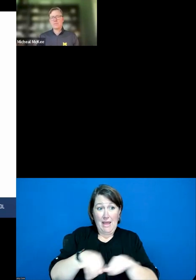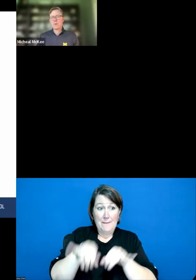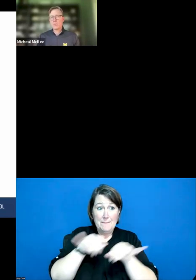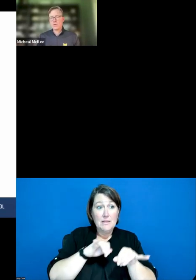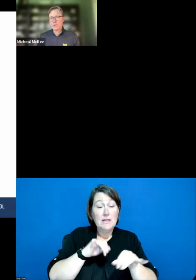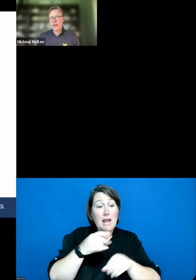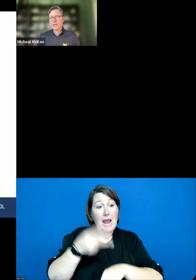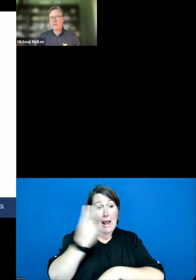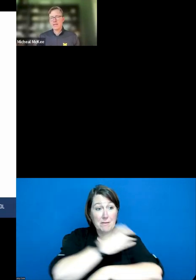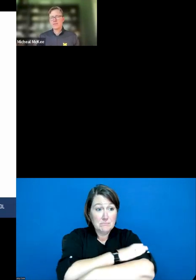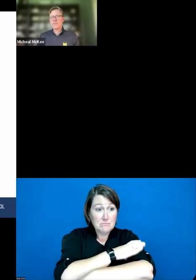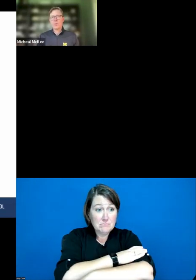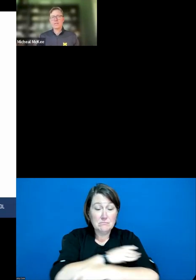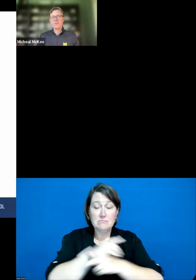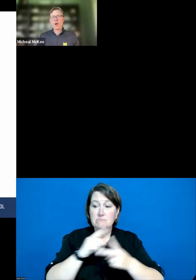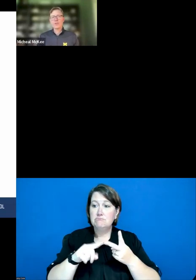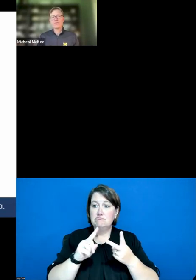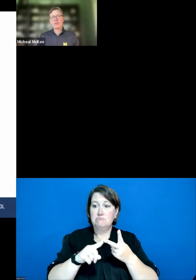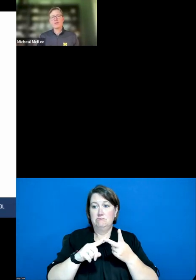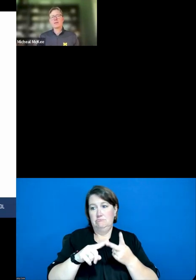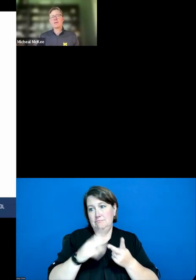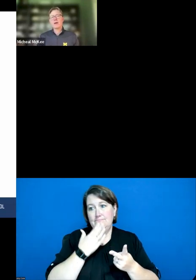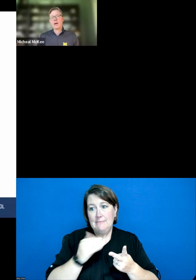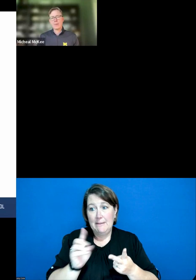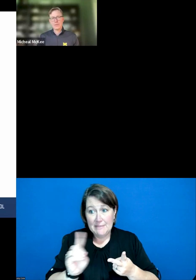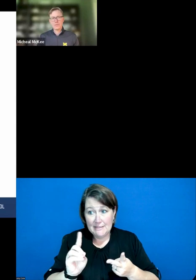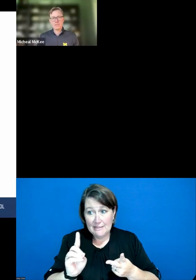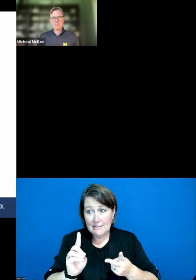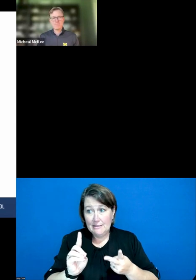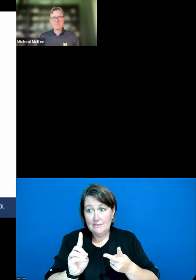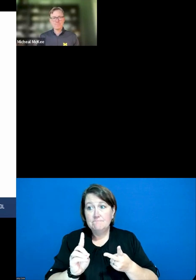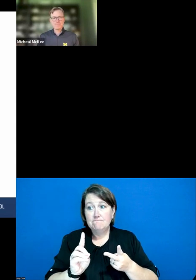Both were elevated for Dhardive hearing births.